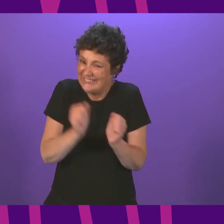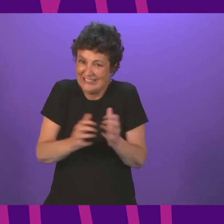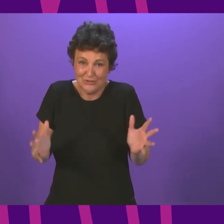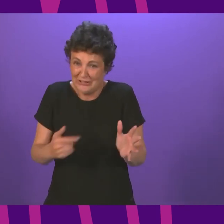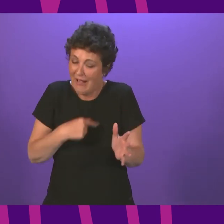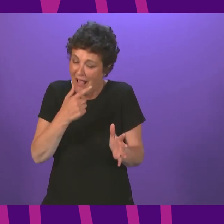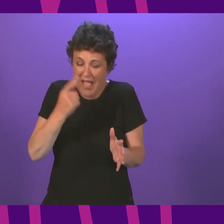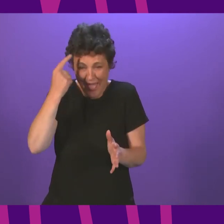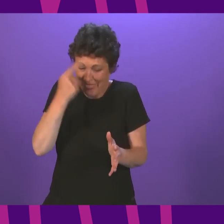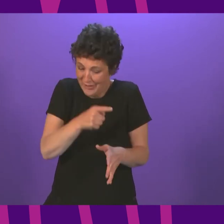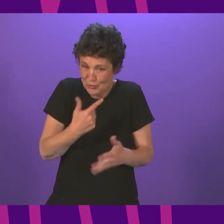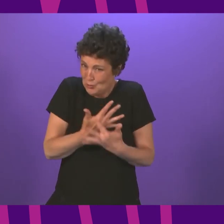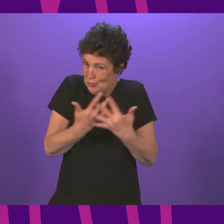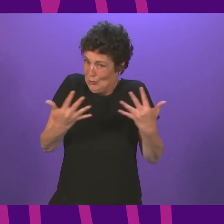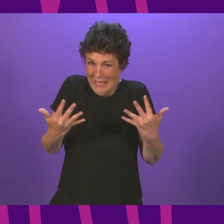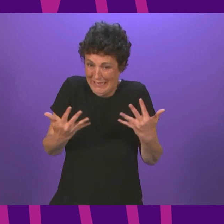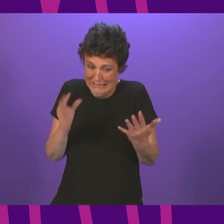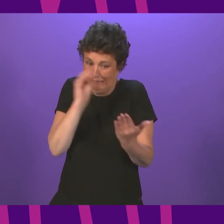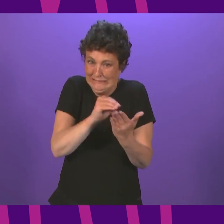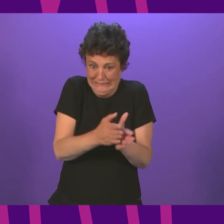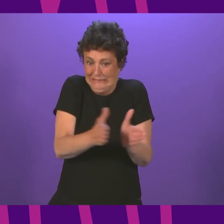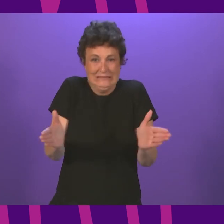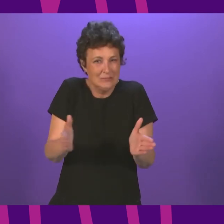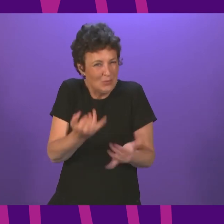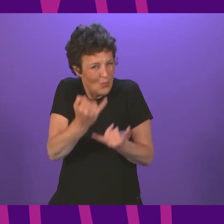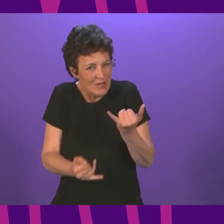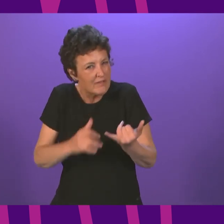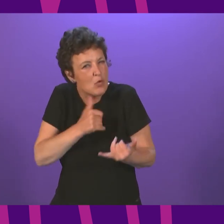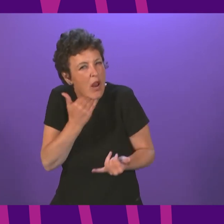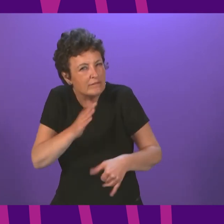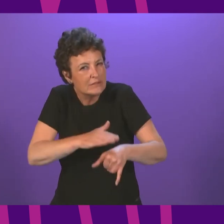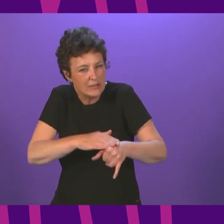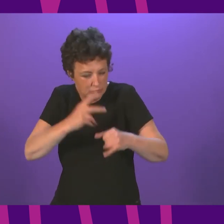Andrew as a gentlemanly person, who was always very kind but nevertheless determined. As